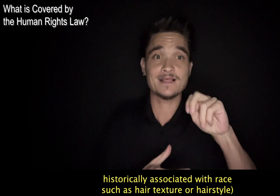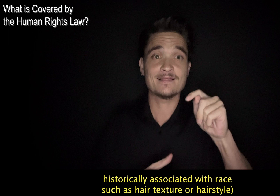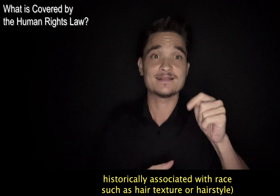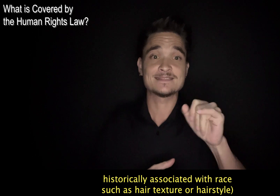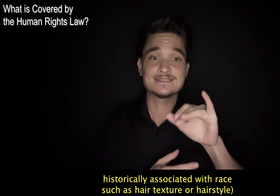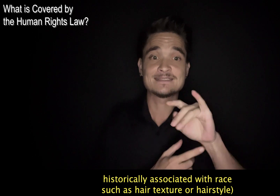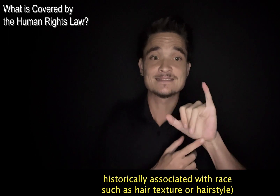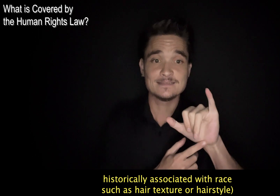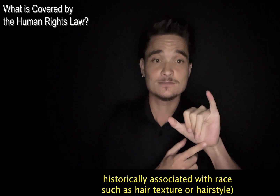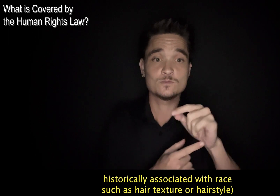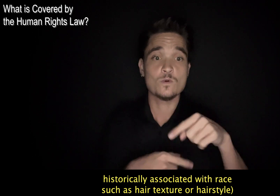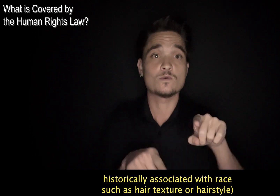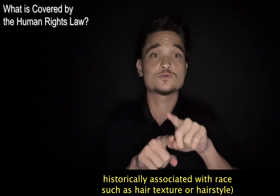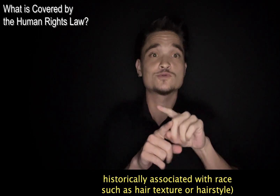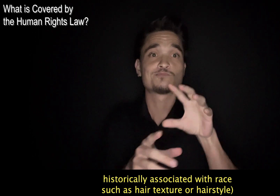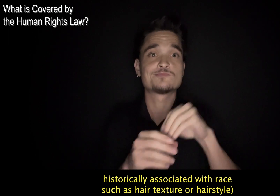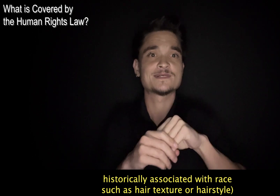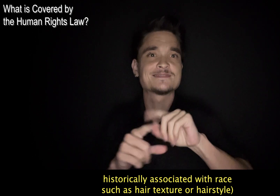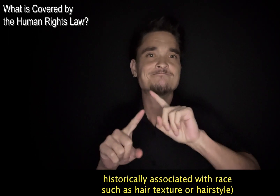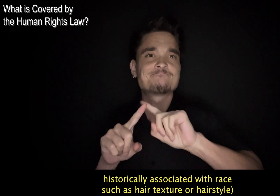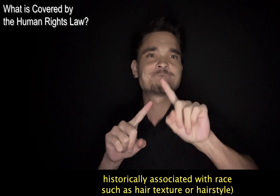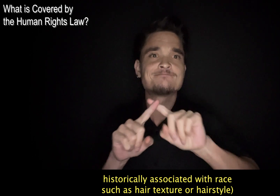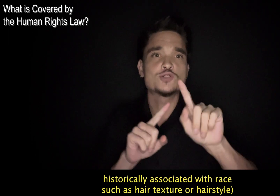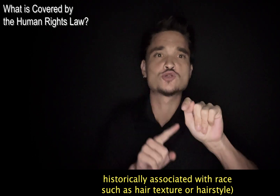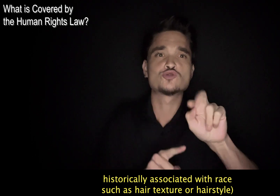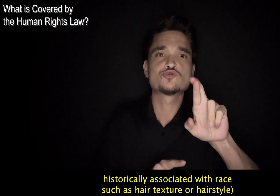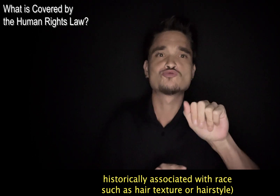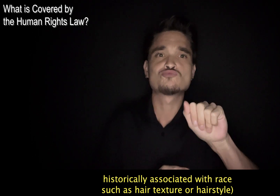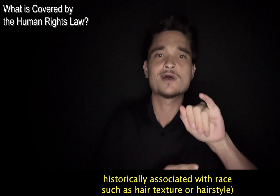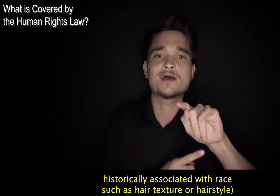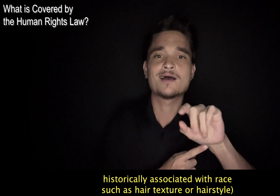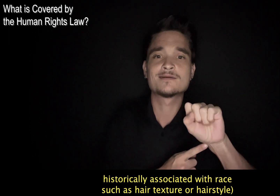historically associated with race such as hair texture or hairstyle)